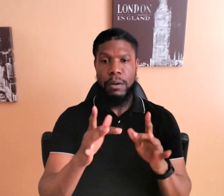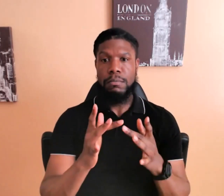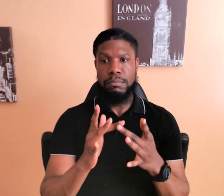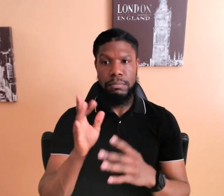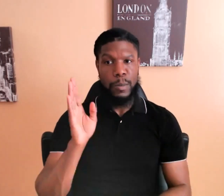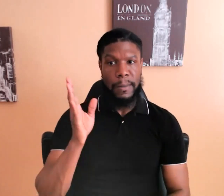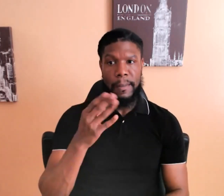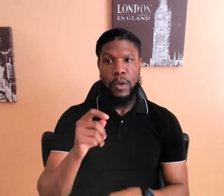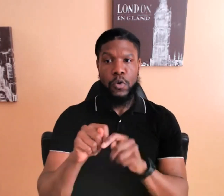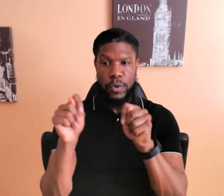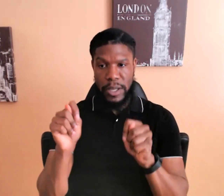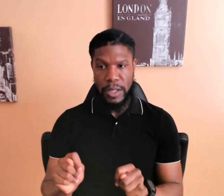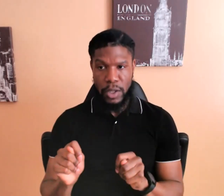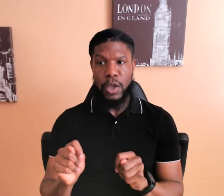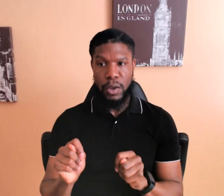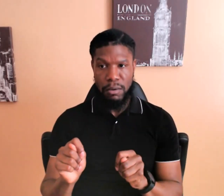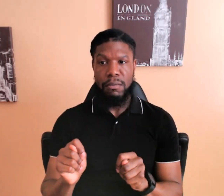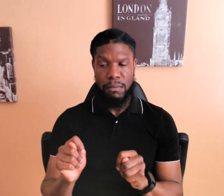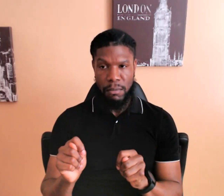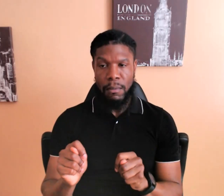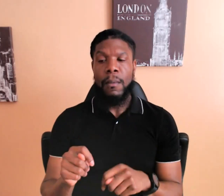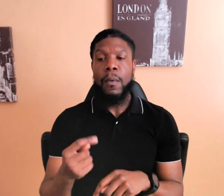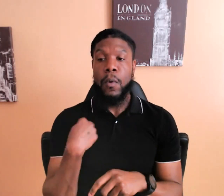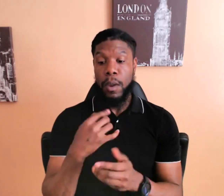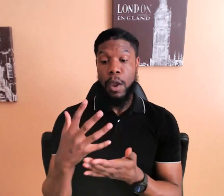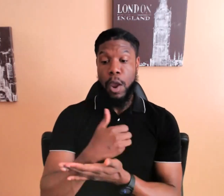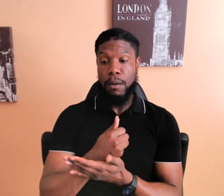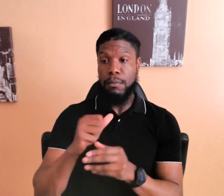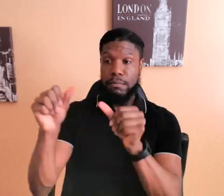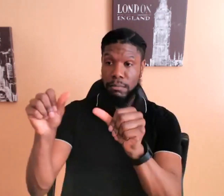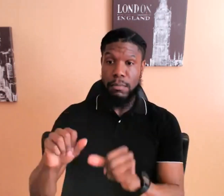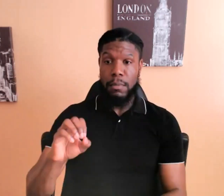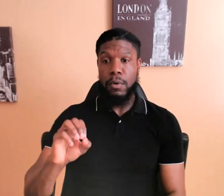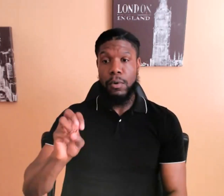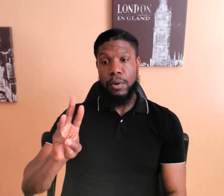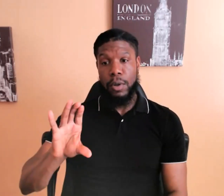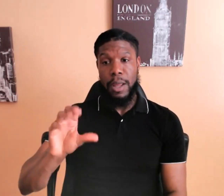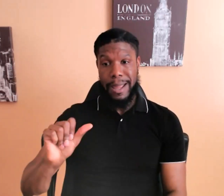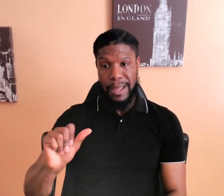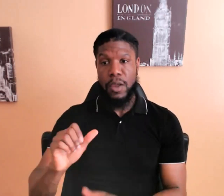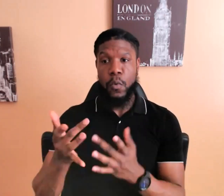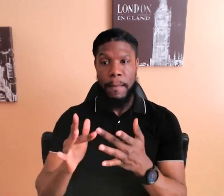that will be posted on the OWCA website in approximately two weeks, once we revise and